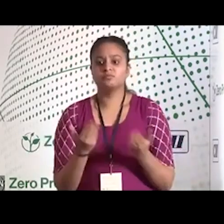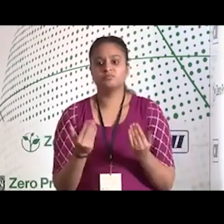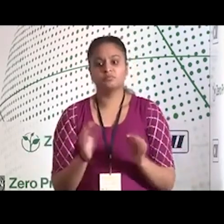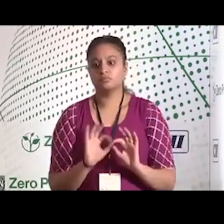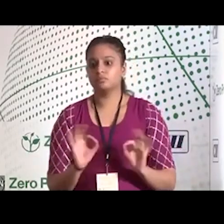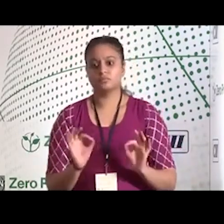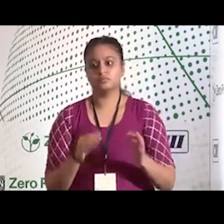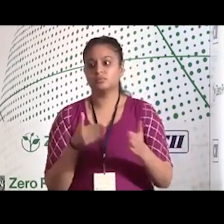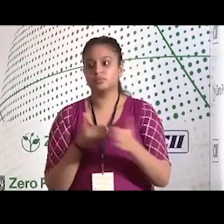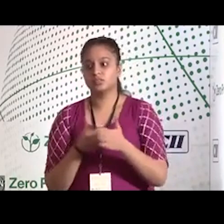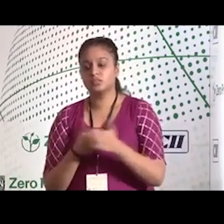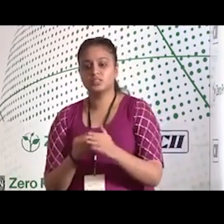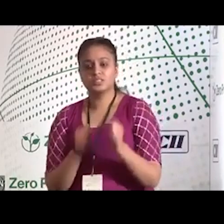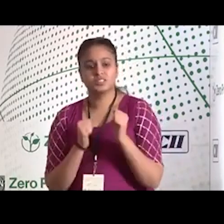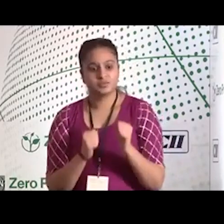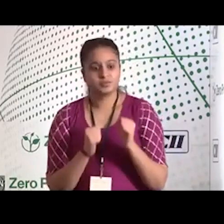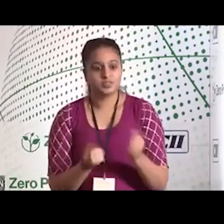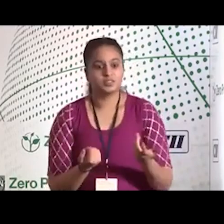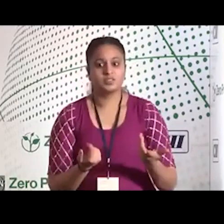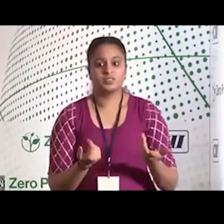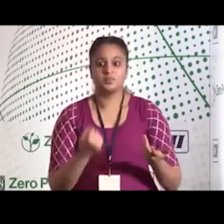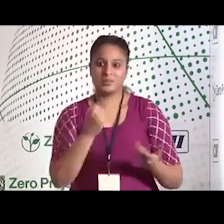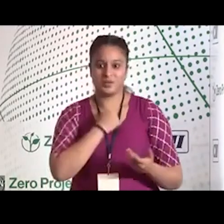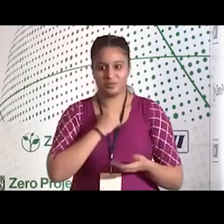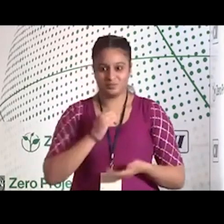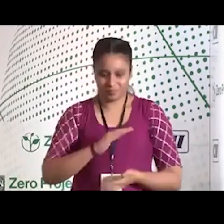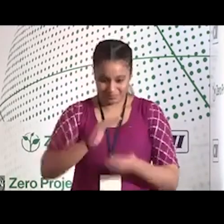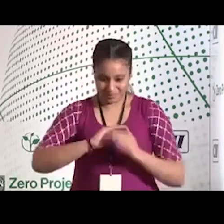I'm not going to bother but you could get me to give me jellybeans